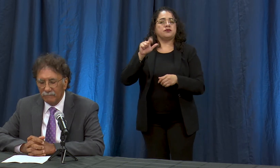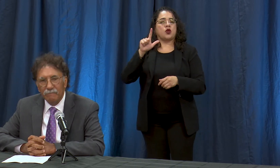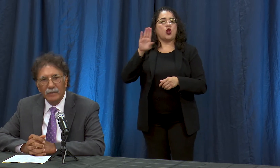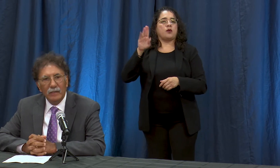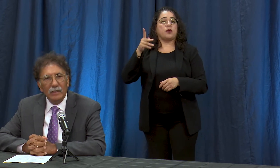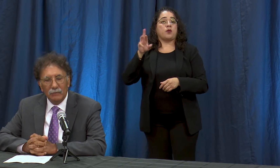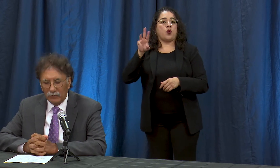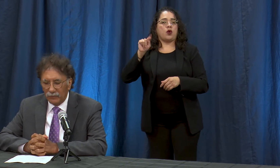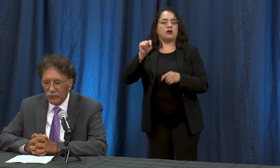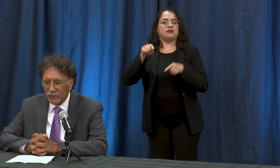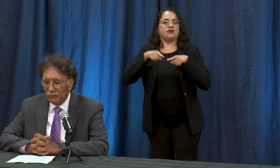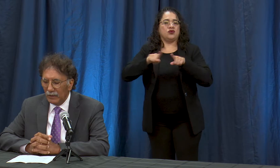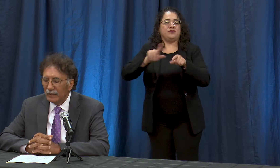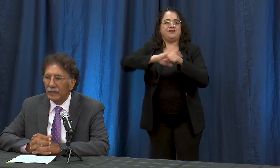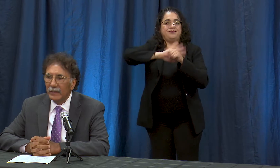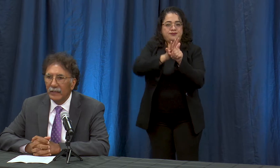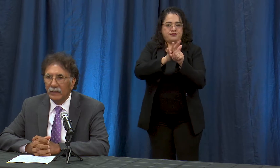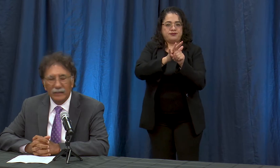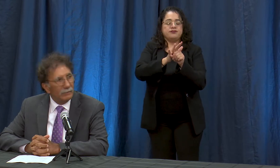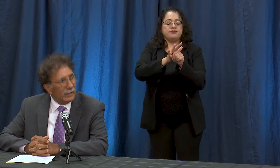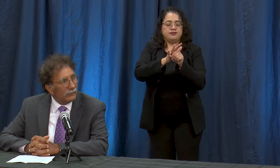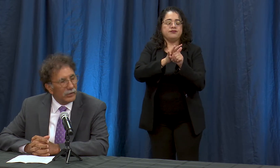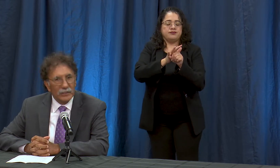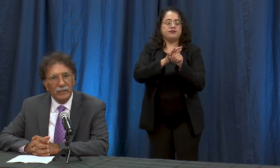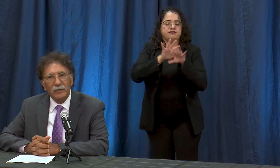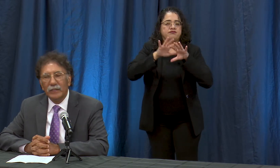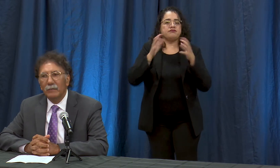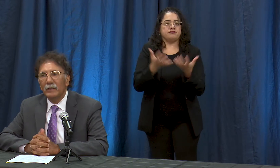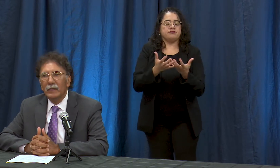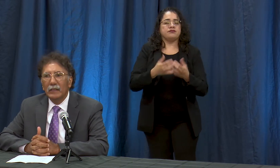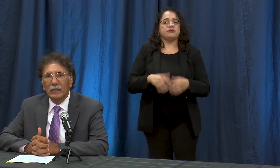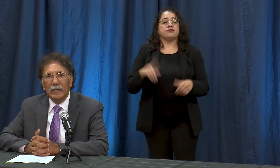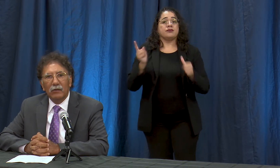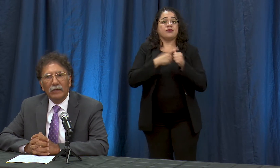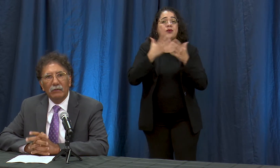but first I would like to thank the Mayor for his leadership not only with